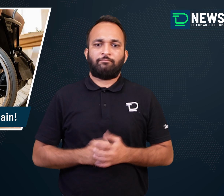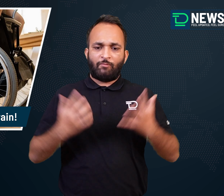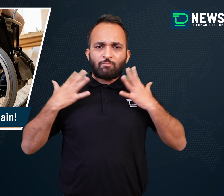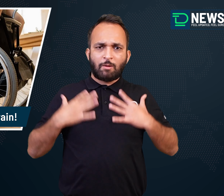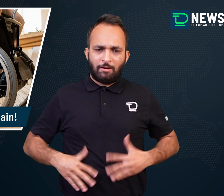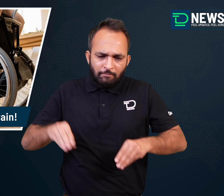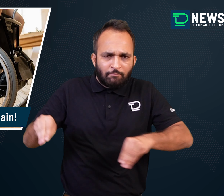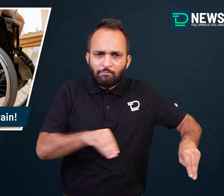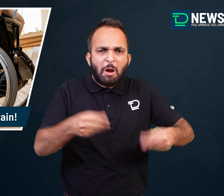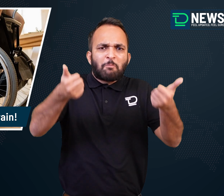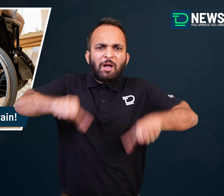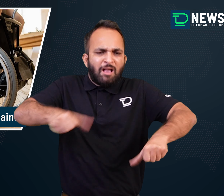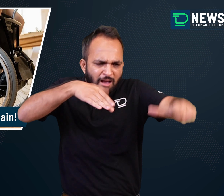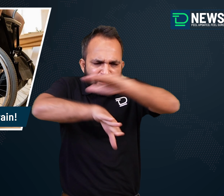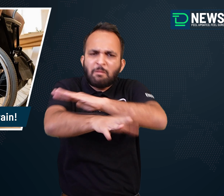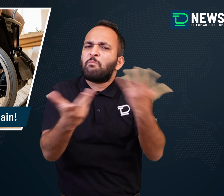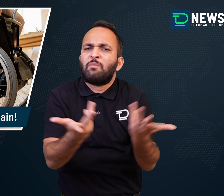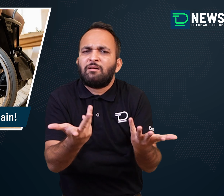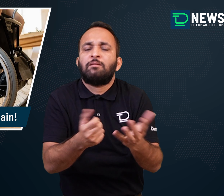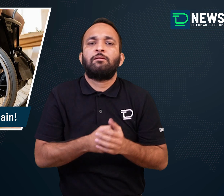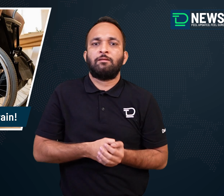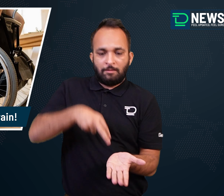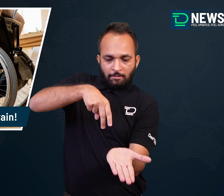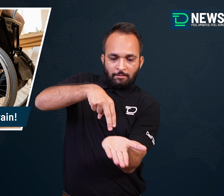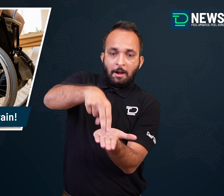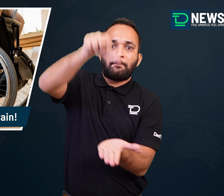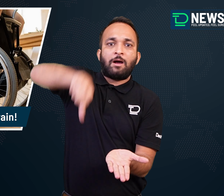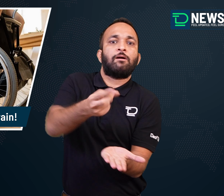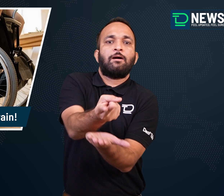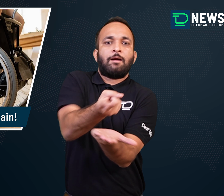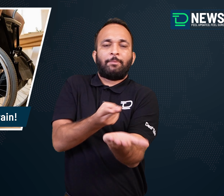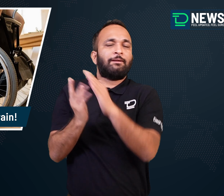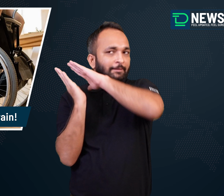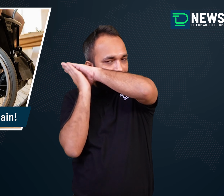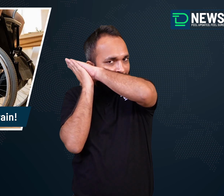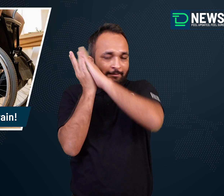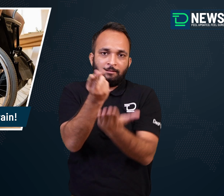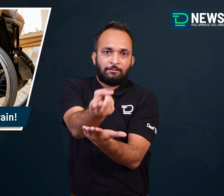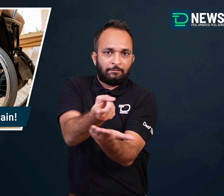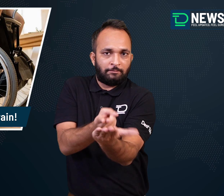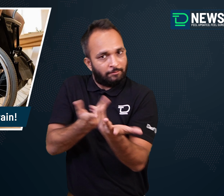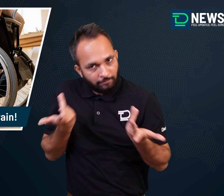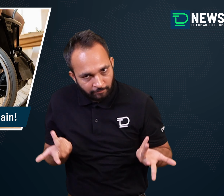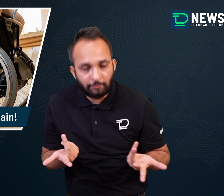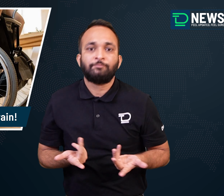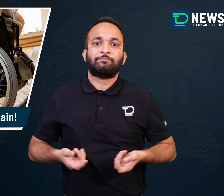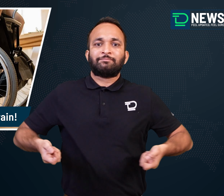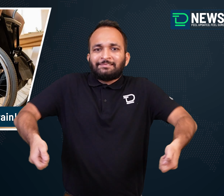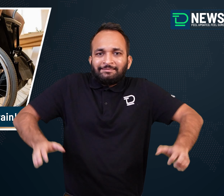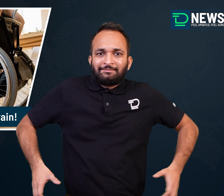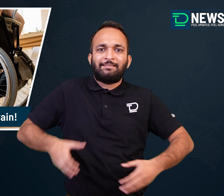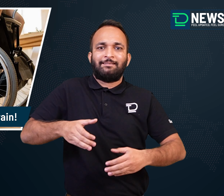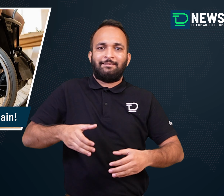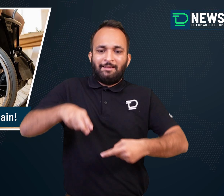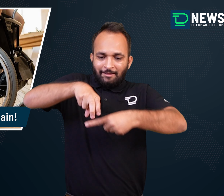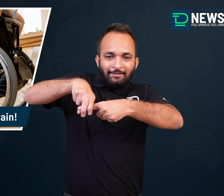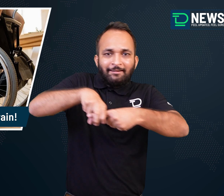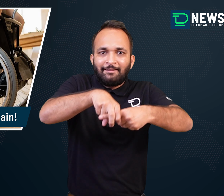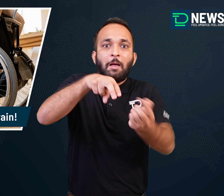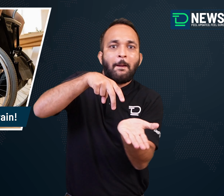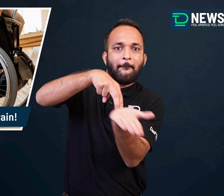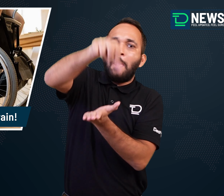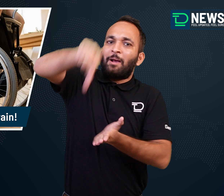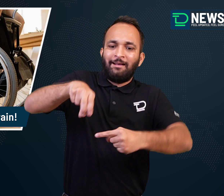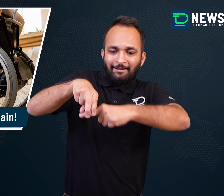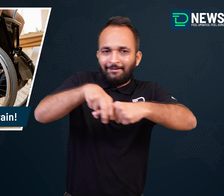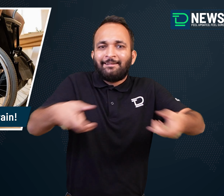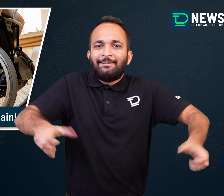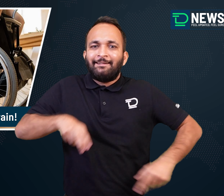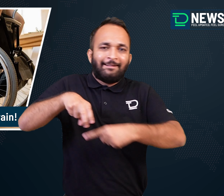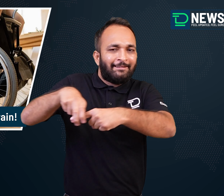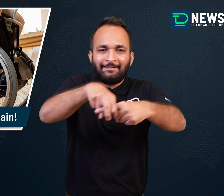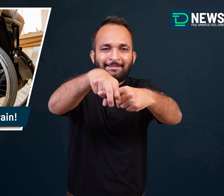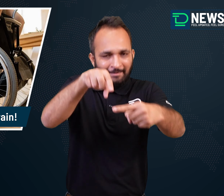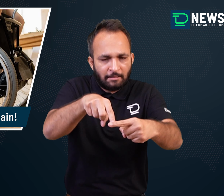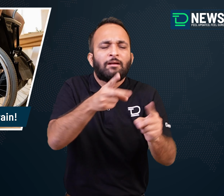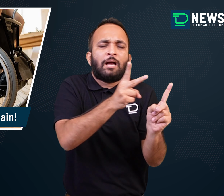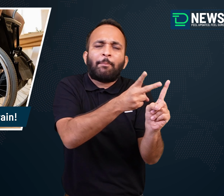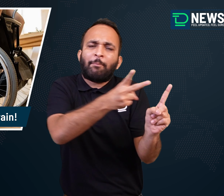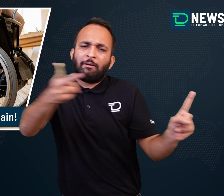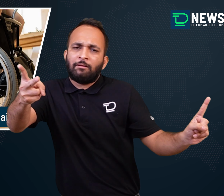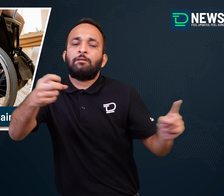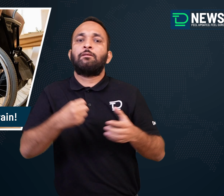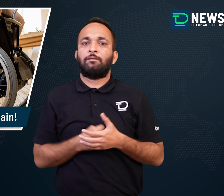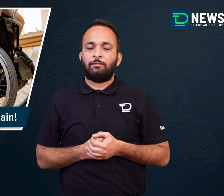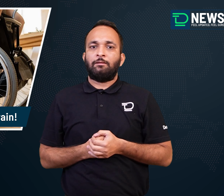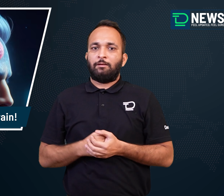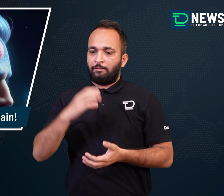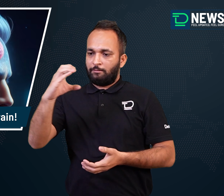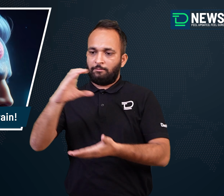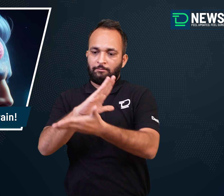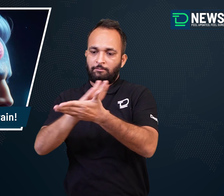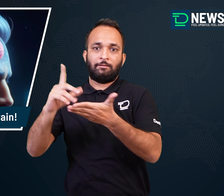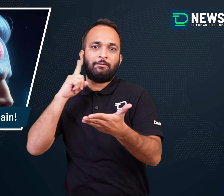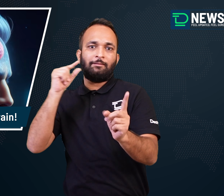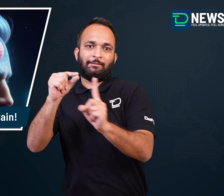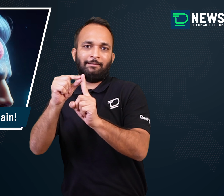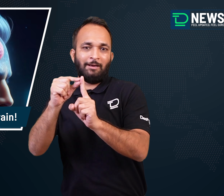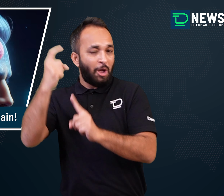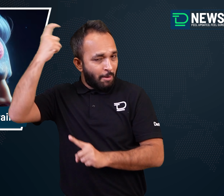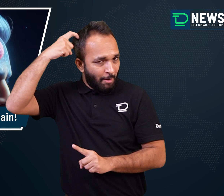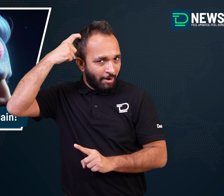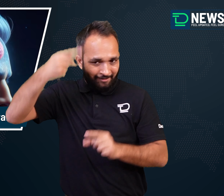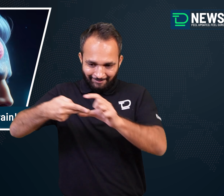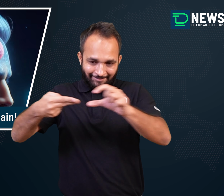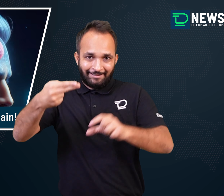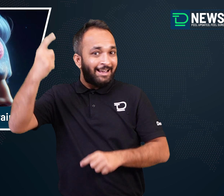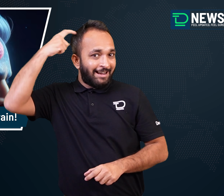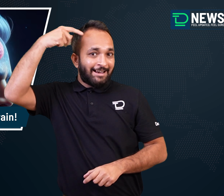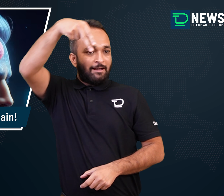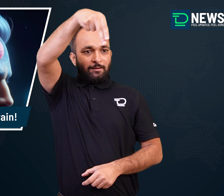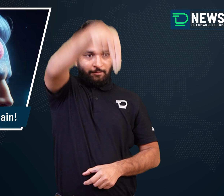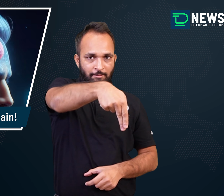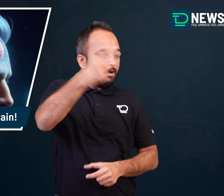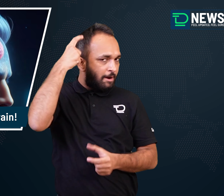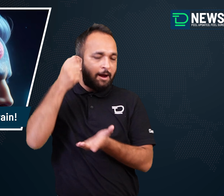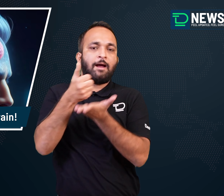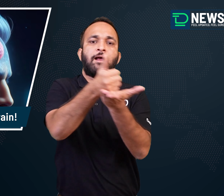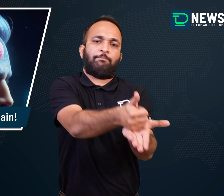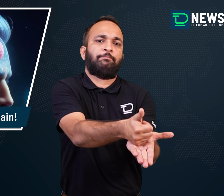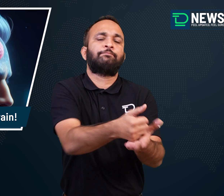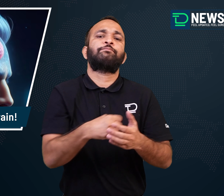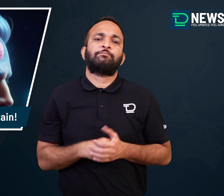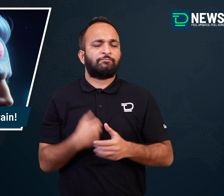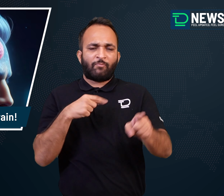Actually, these chips help people who are unable to do physical work because their nerves are disabled.